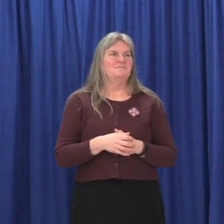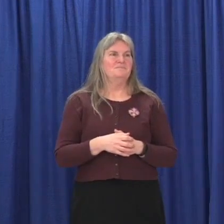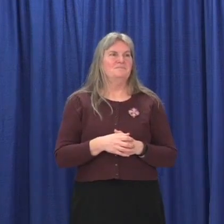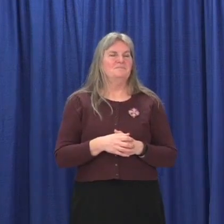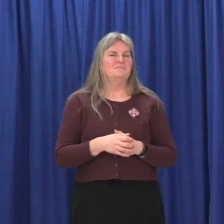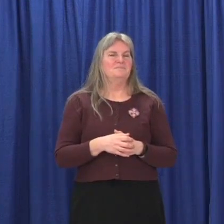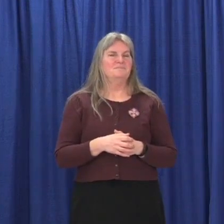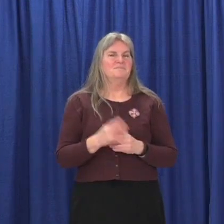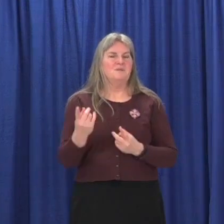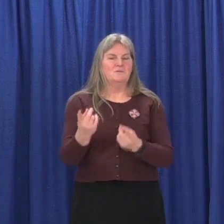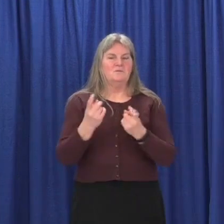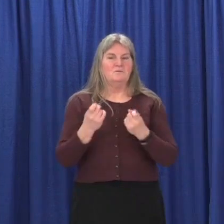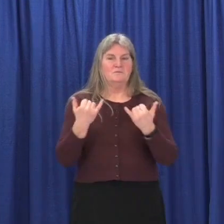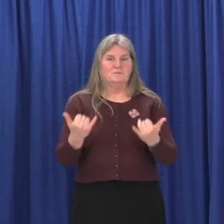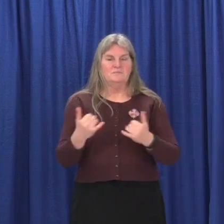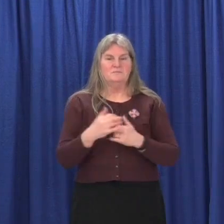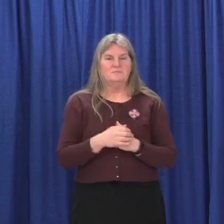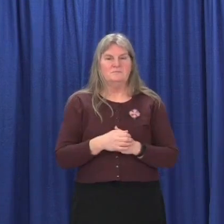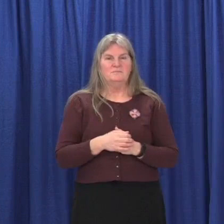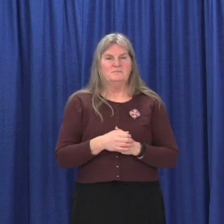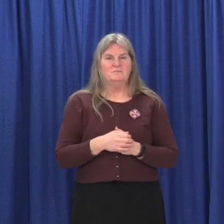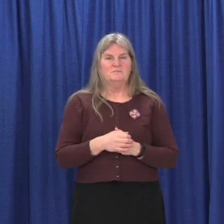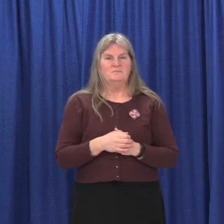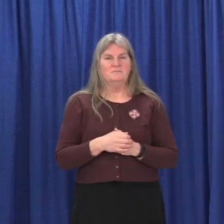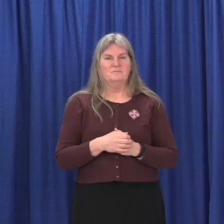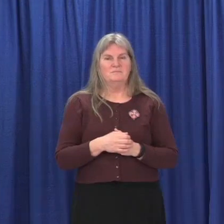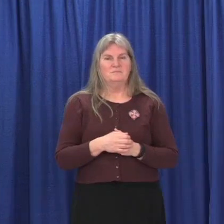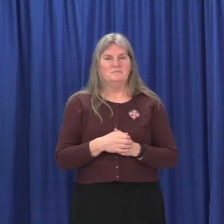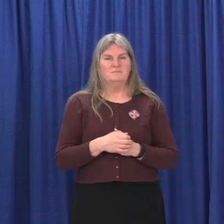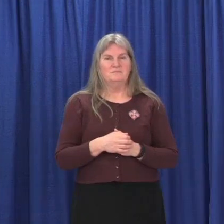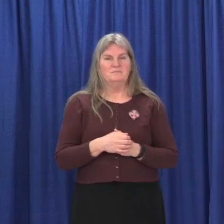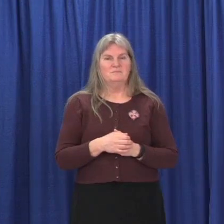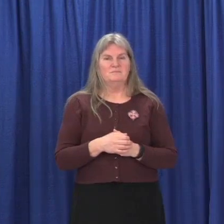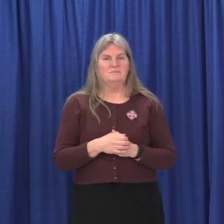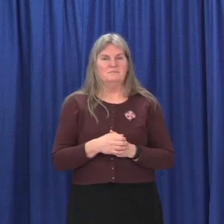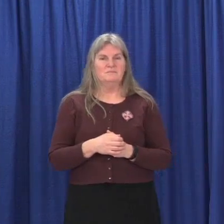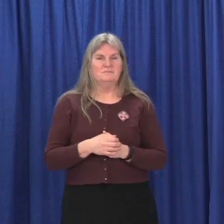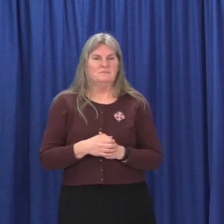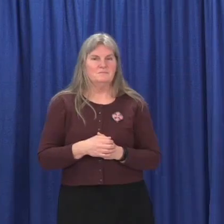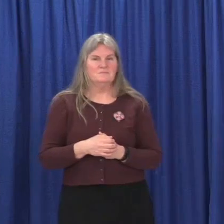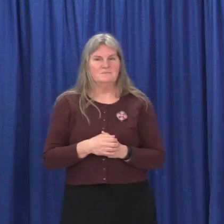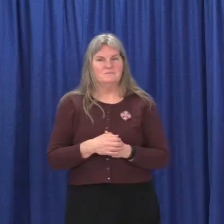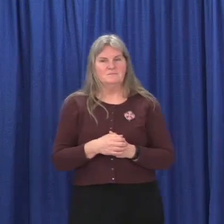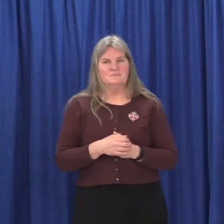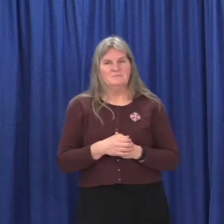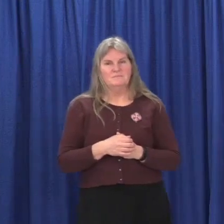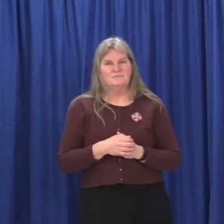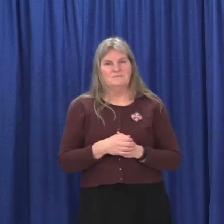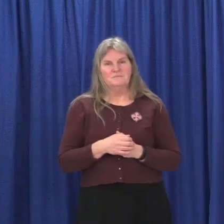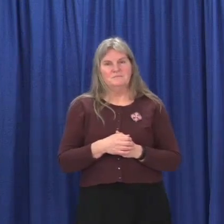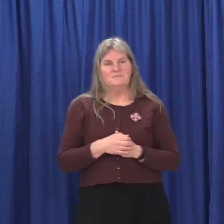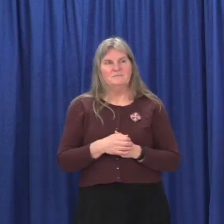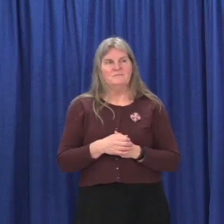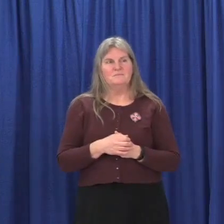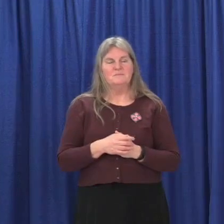and answer session. A reminder to reporters, please identify which speaker you would like to answer your question before you start, and please also remember